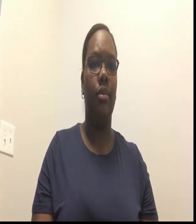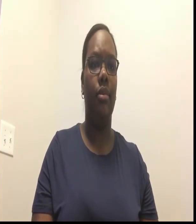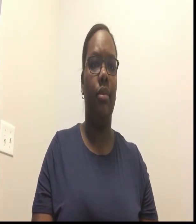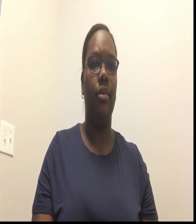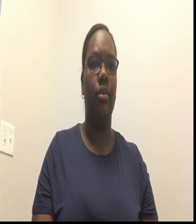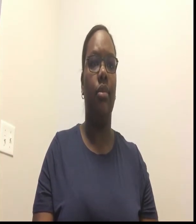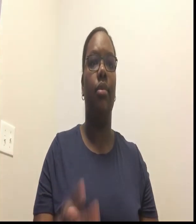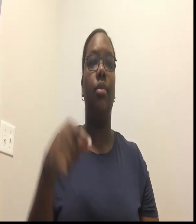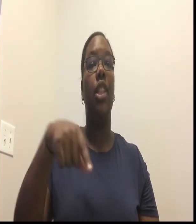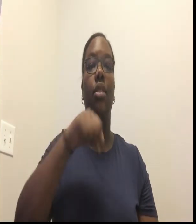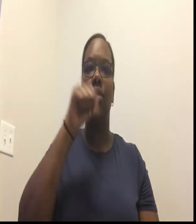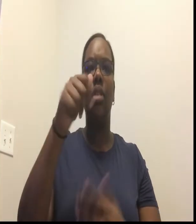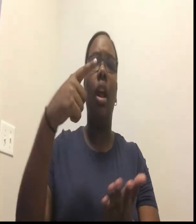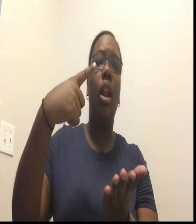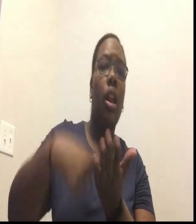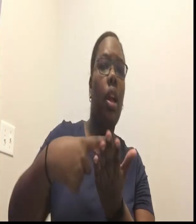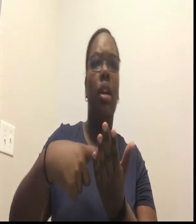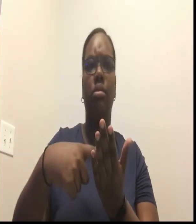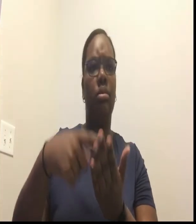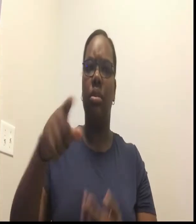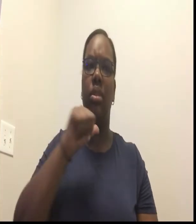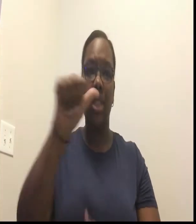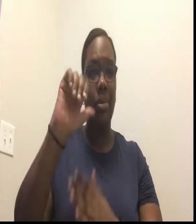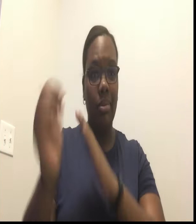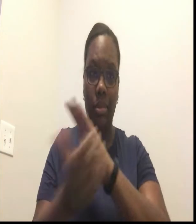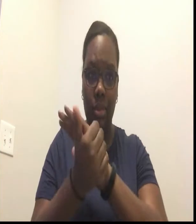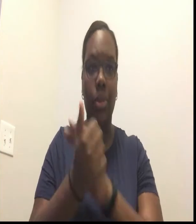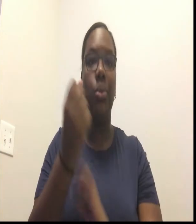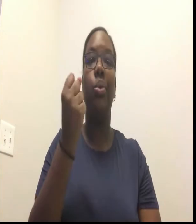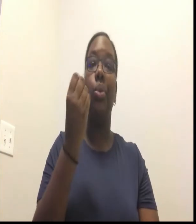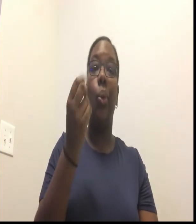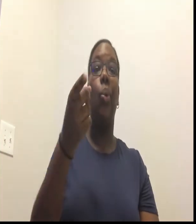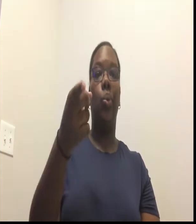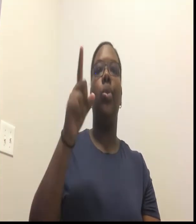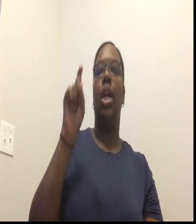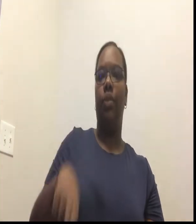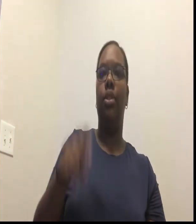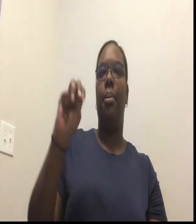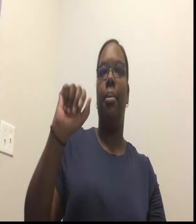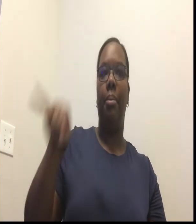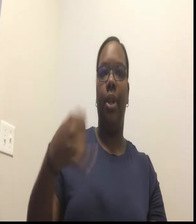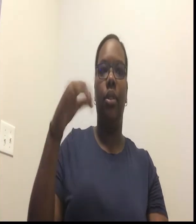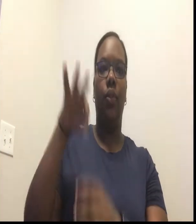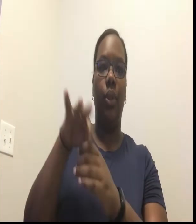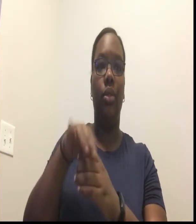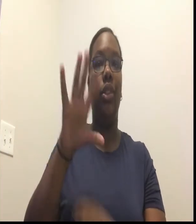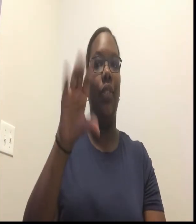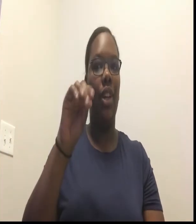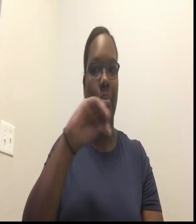it is not debatable, and it is not amendable, and you need a majority vote